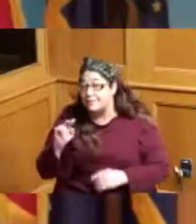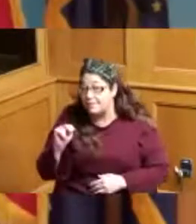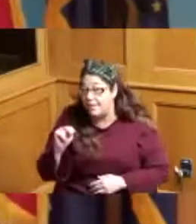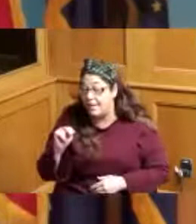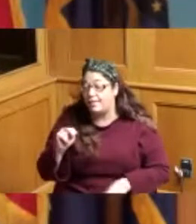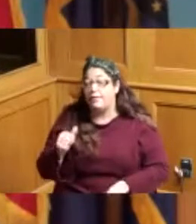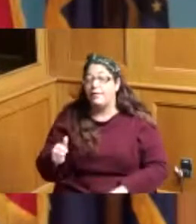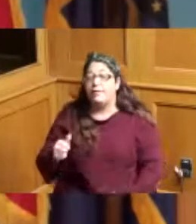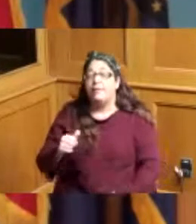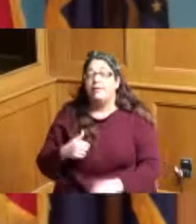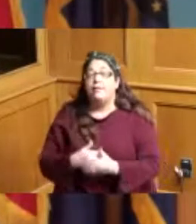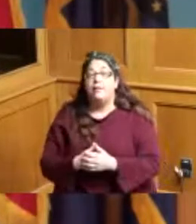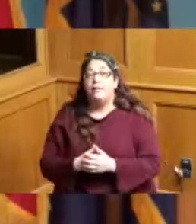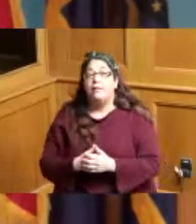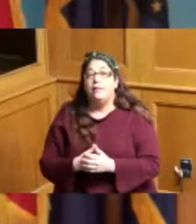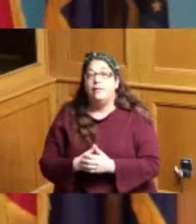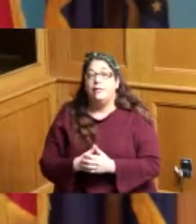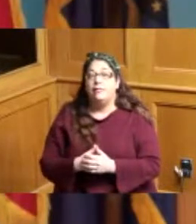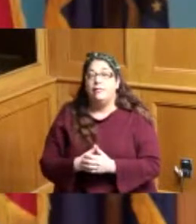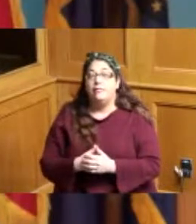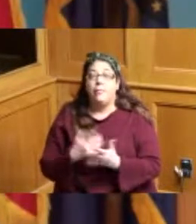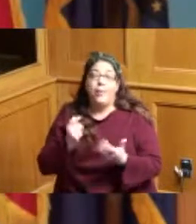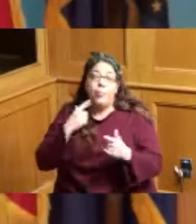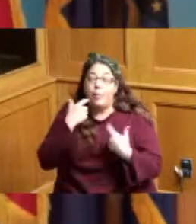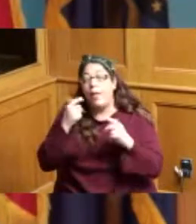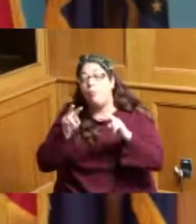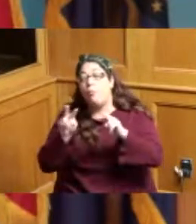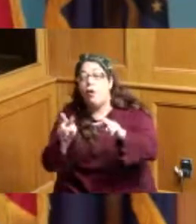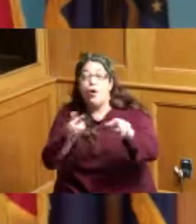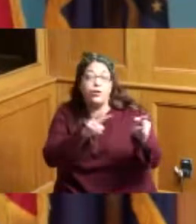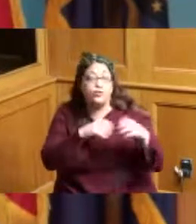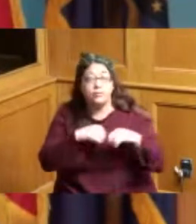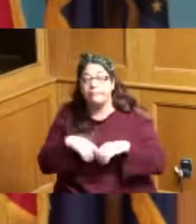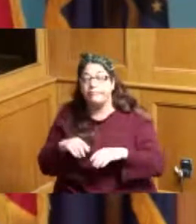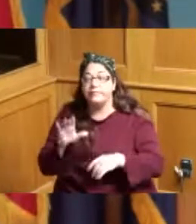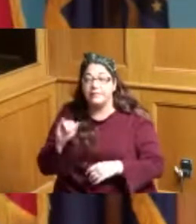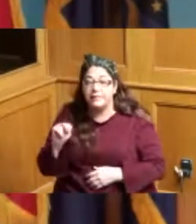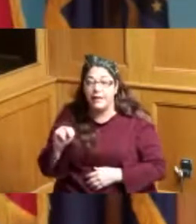watching Cincinnati and Norwood and I believe spring they'll have their own Health Commissions